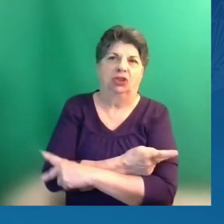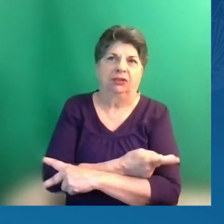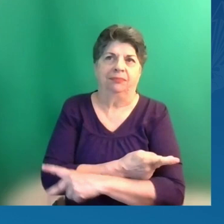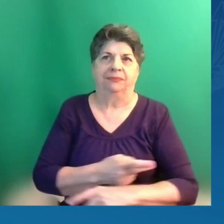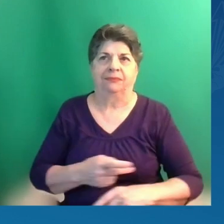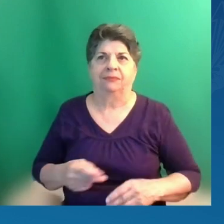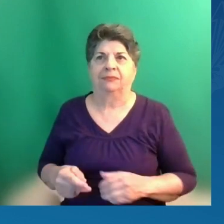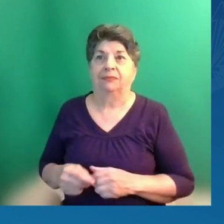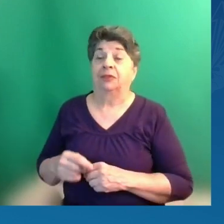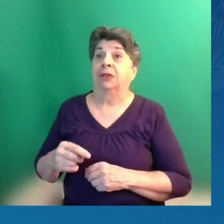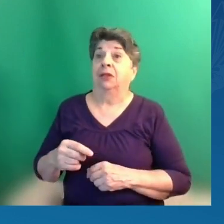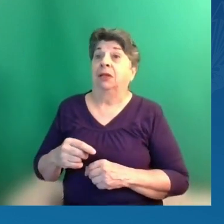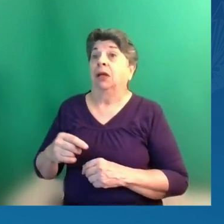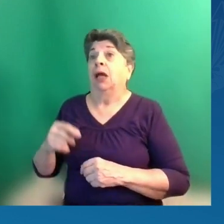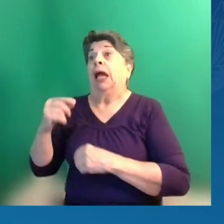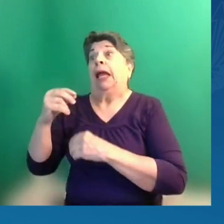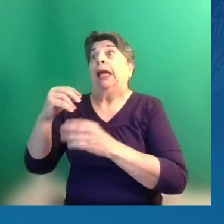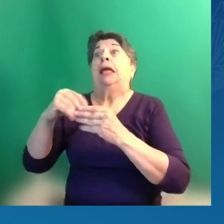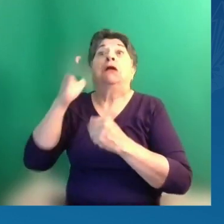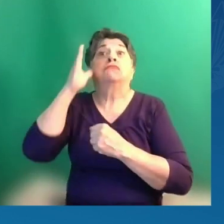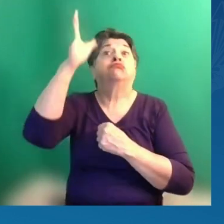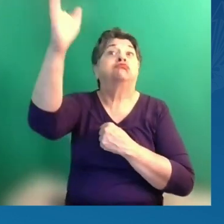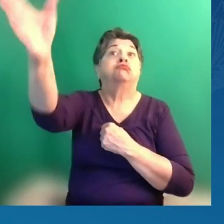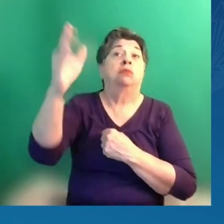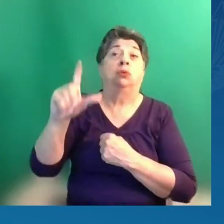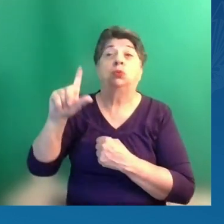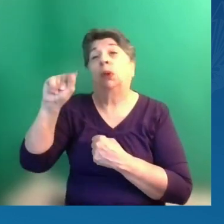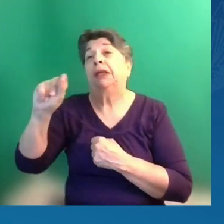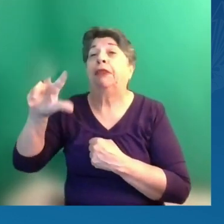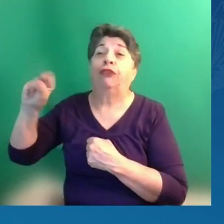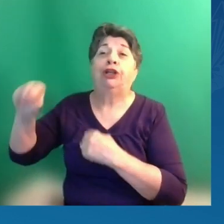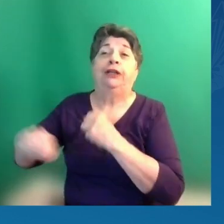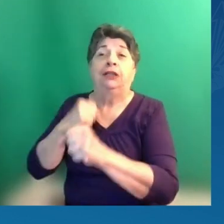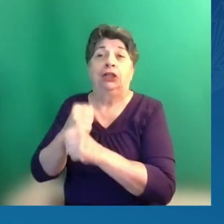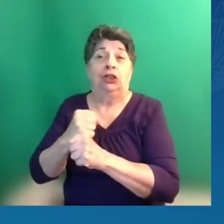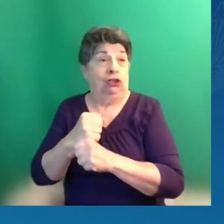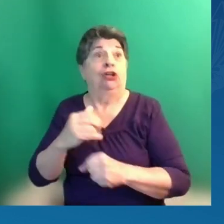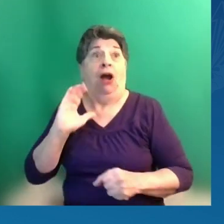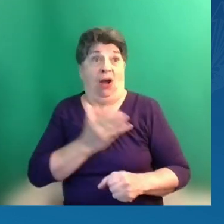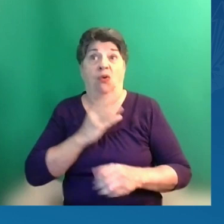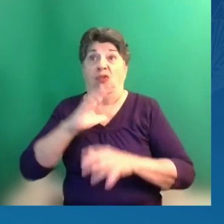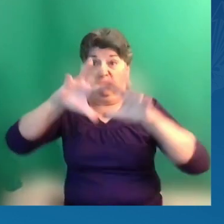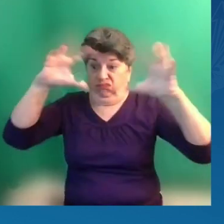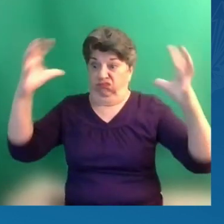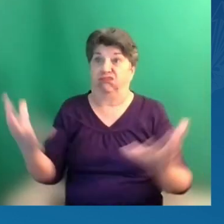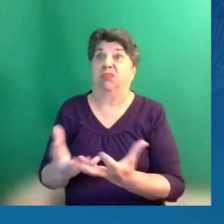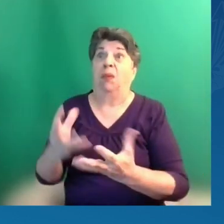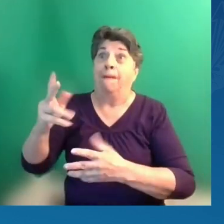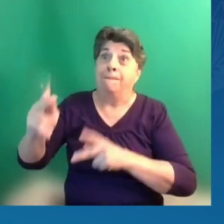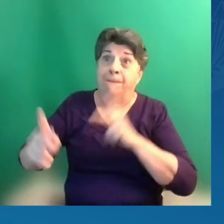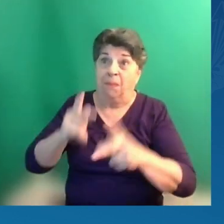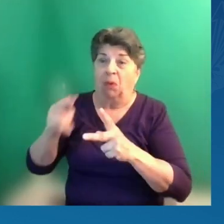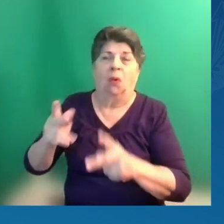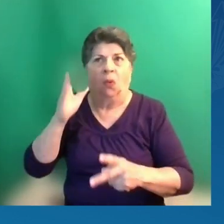will struggle to meet their water needs. Think about that. Almost half of the world's population